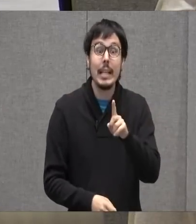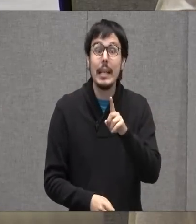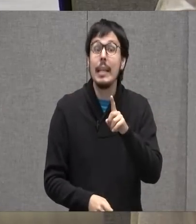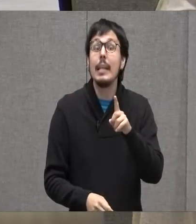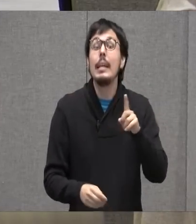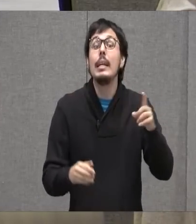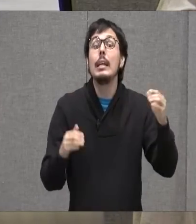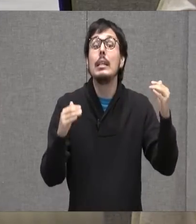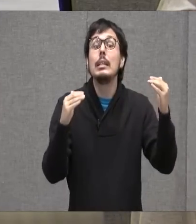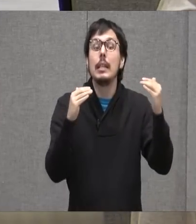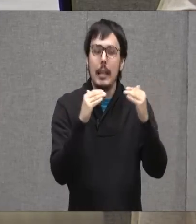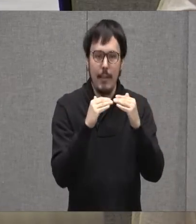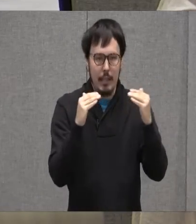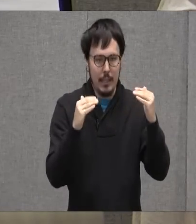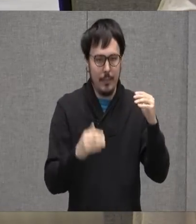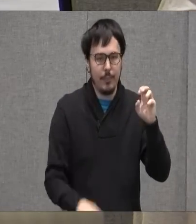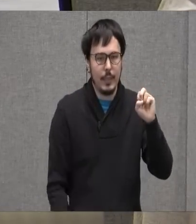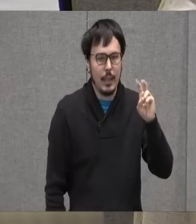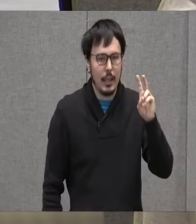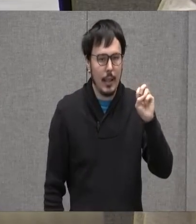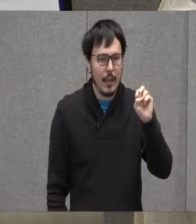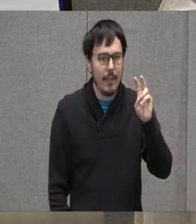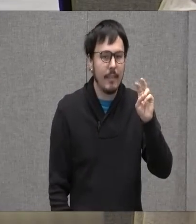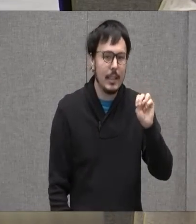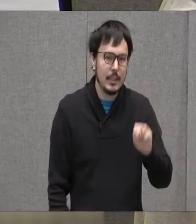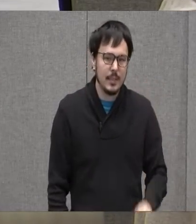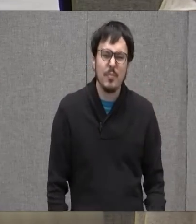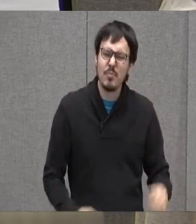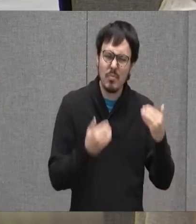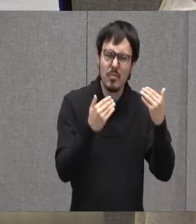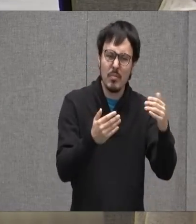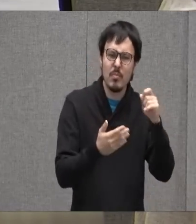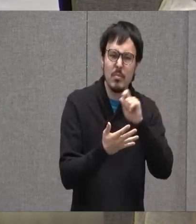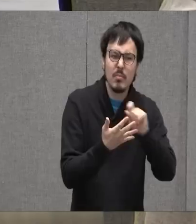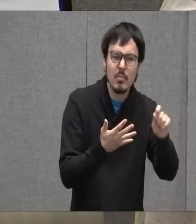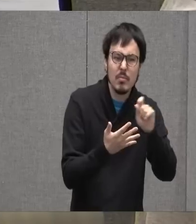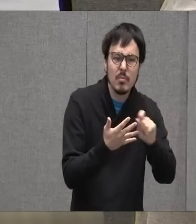Let's write it up here together, E-V-E-N.